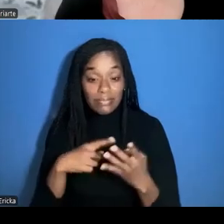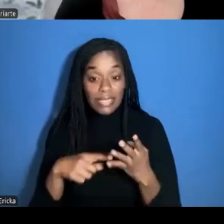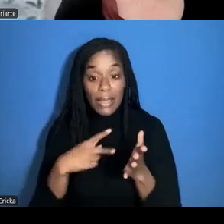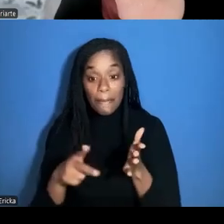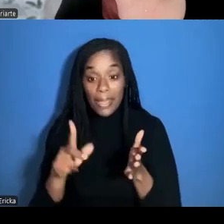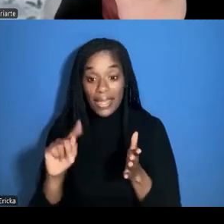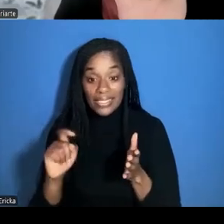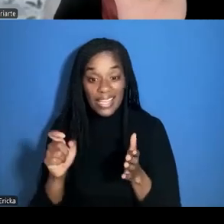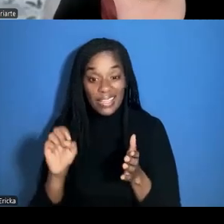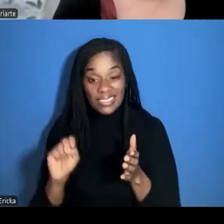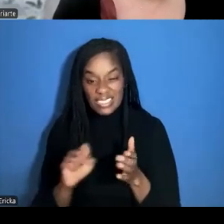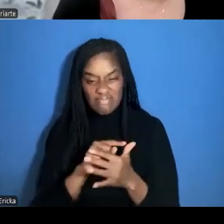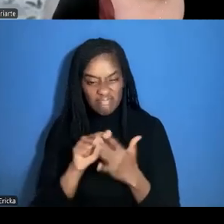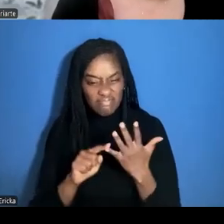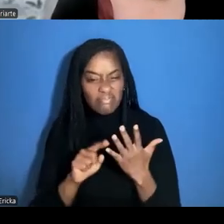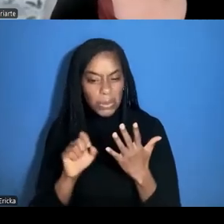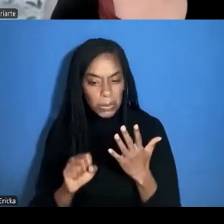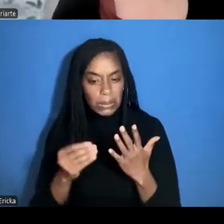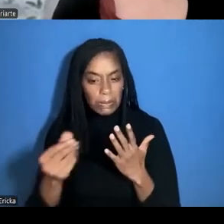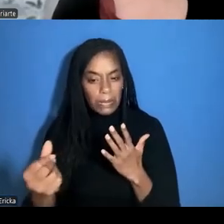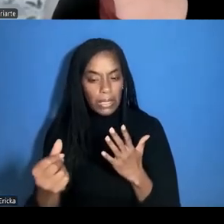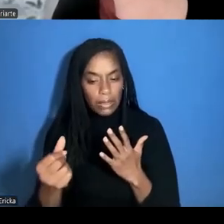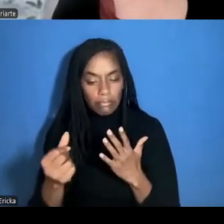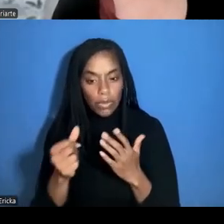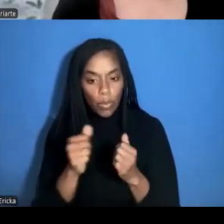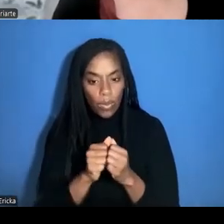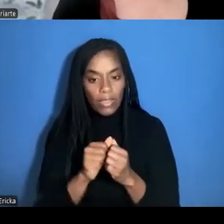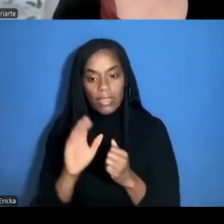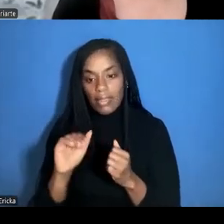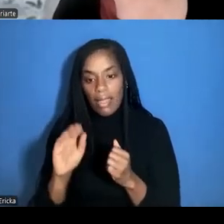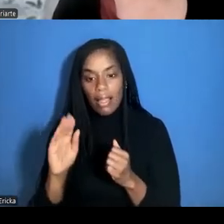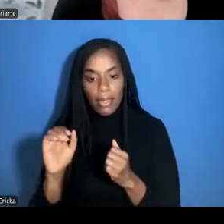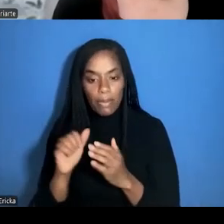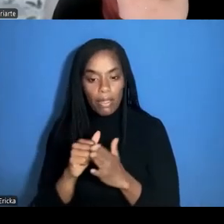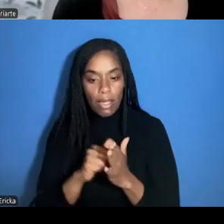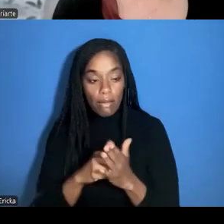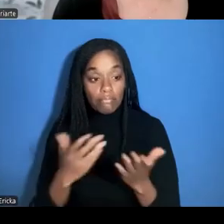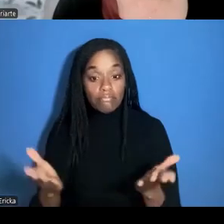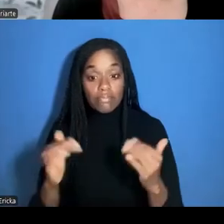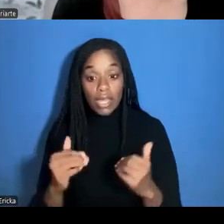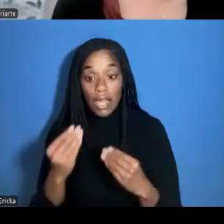Those are the kinds of things that you can pay, food, transportation.